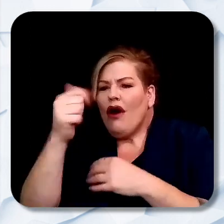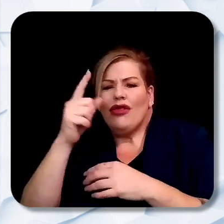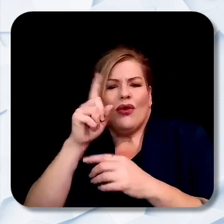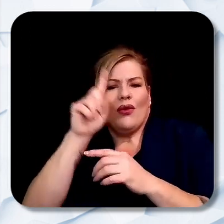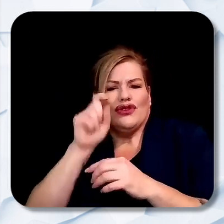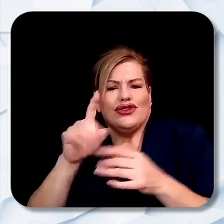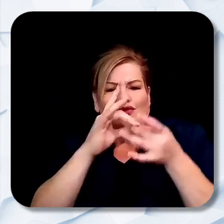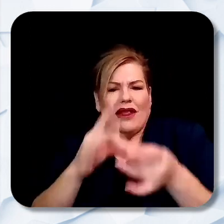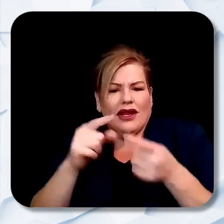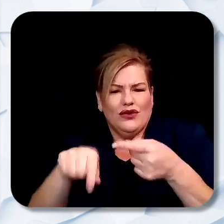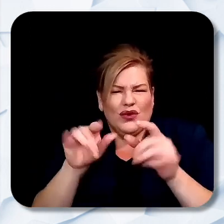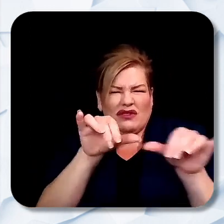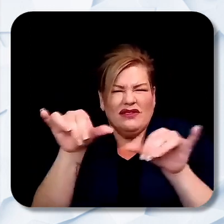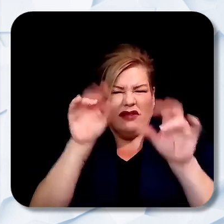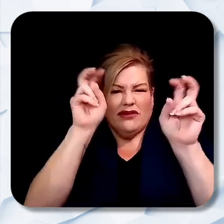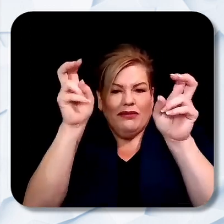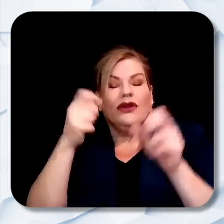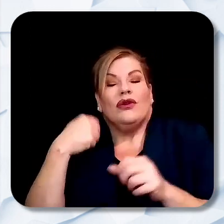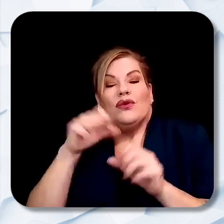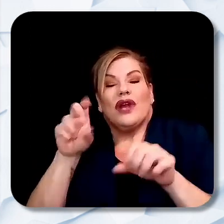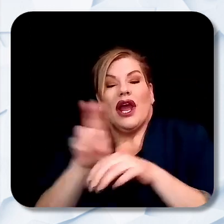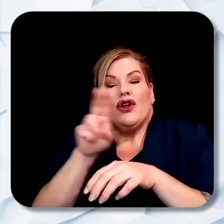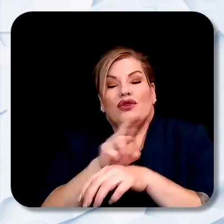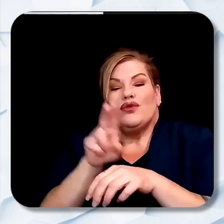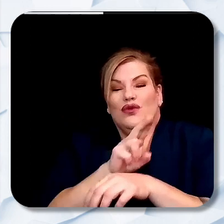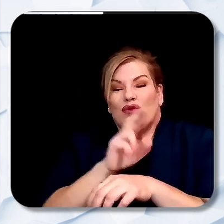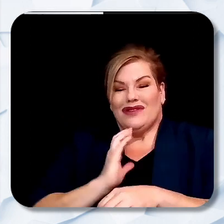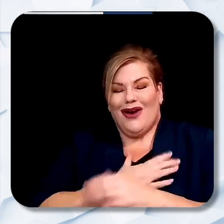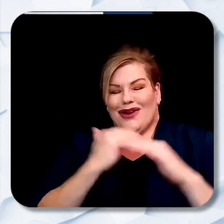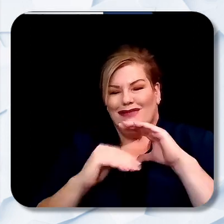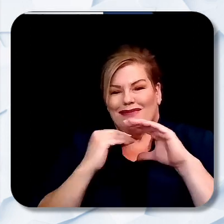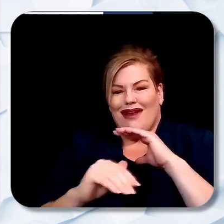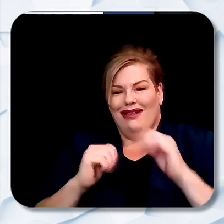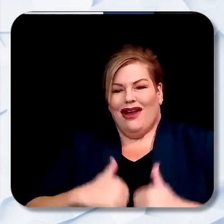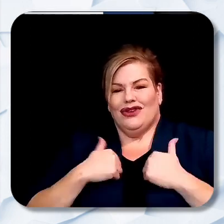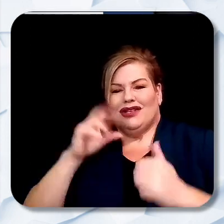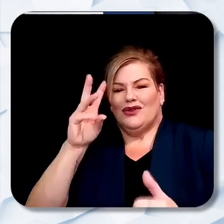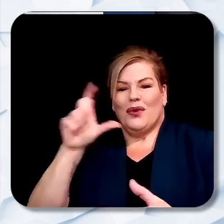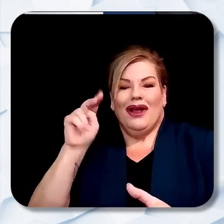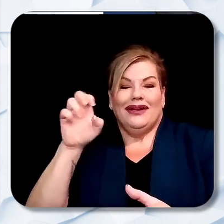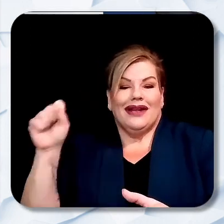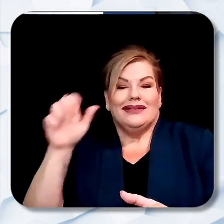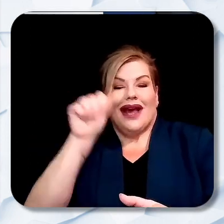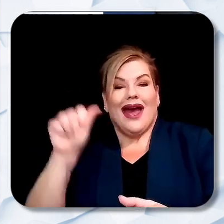I can be reached through our general email address, which is wellness at CDE, C. A. Gov. Or